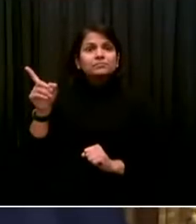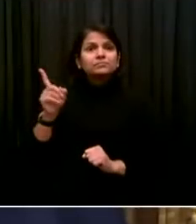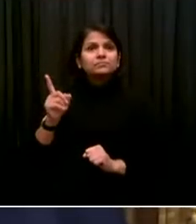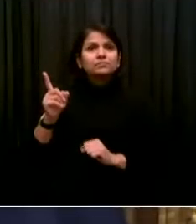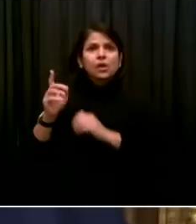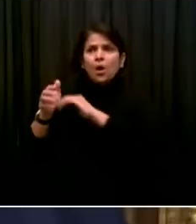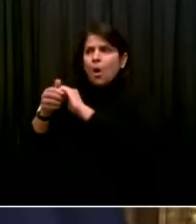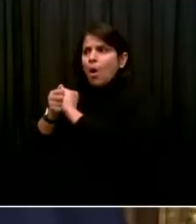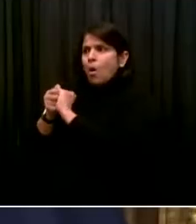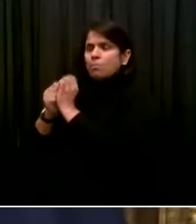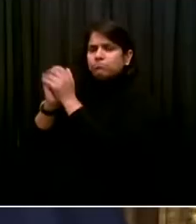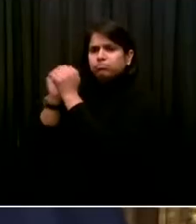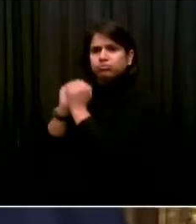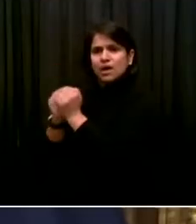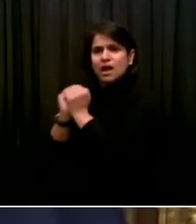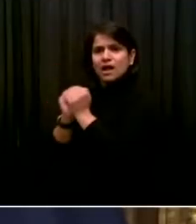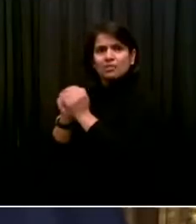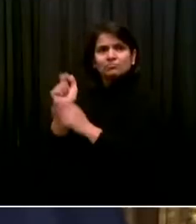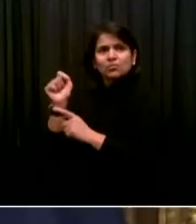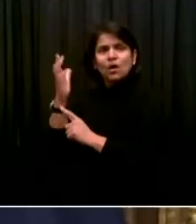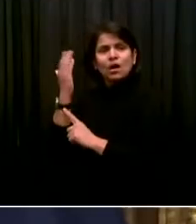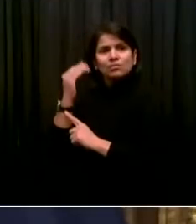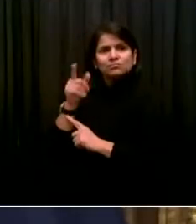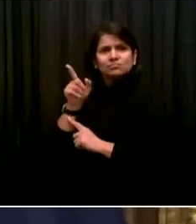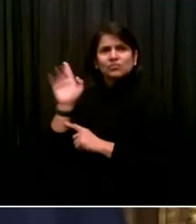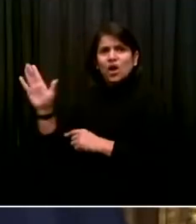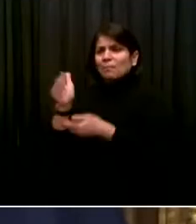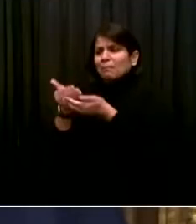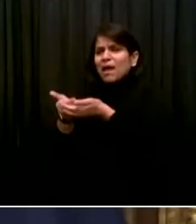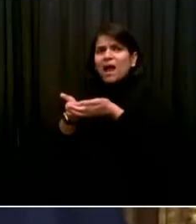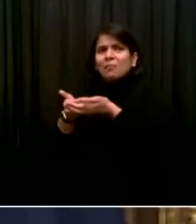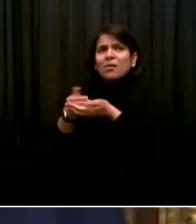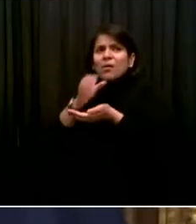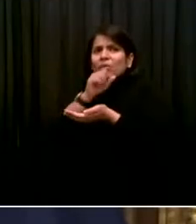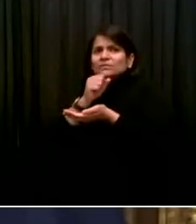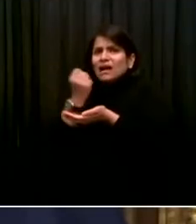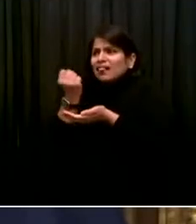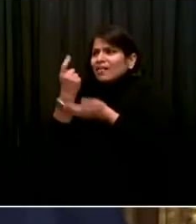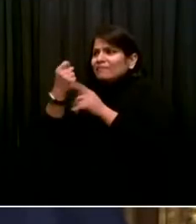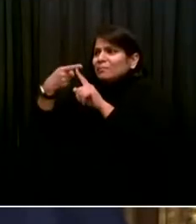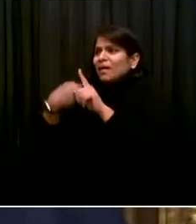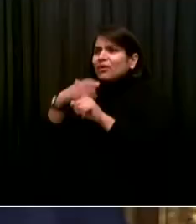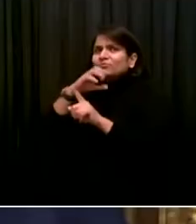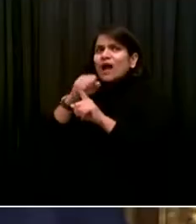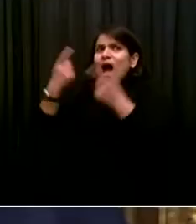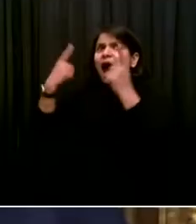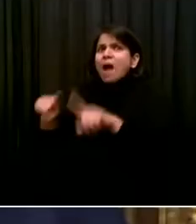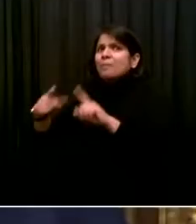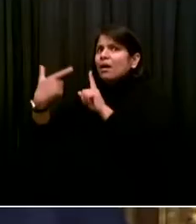STAINED PINK JACKET IN THE STREET. I HAVE HELD HANDS AND PRAYED